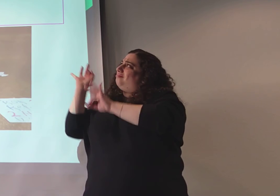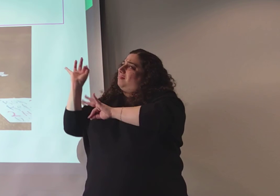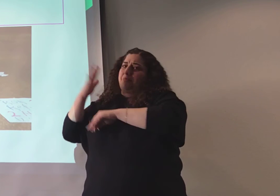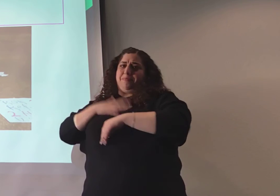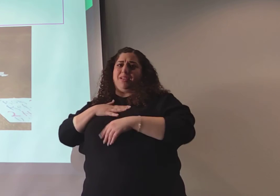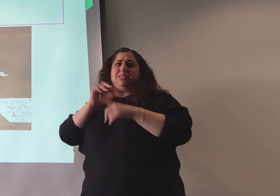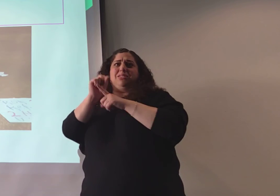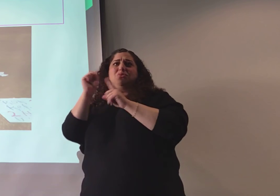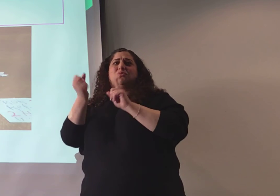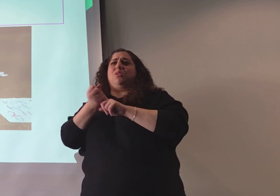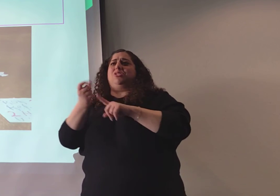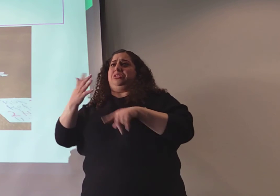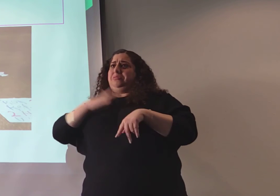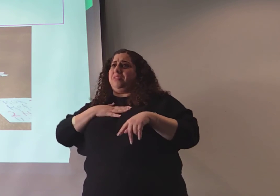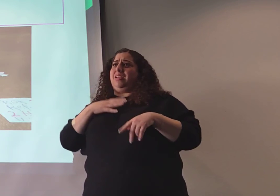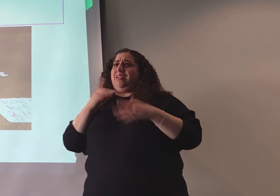You know, if you’re here to give out resources and everything.